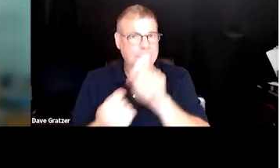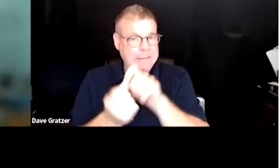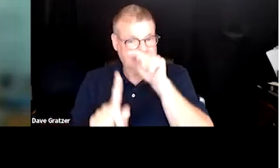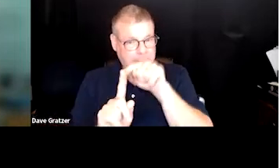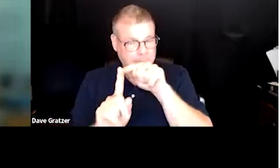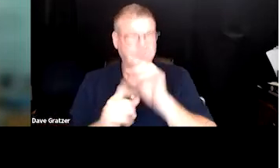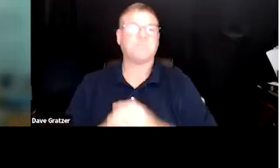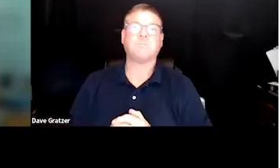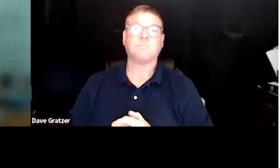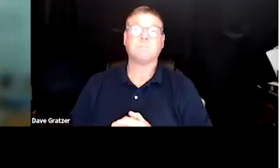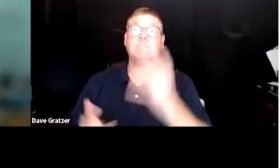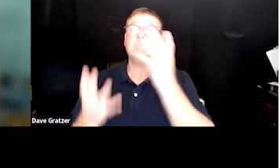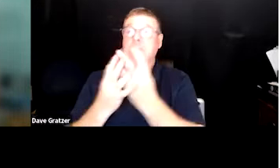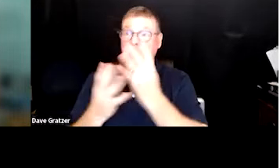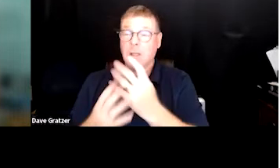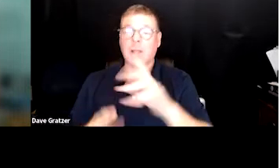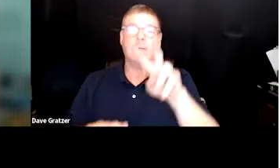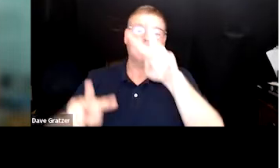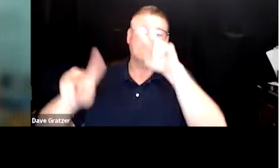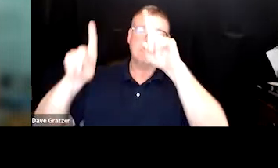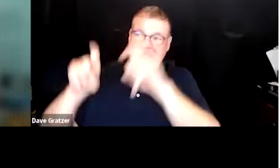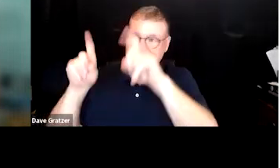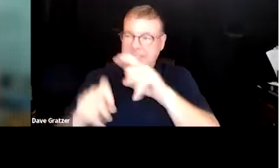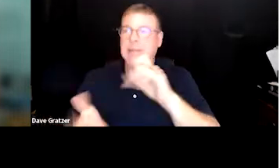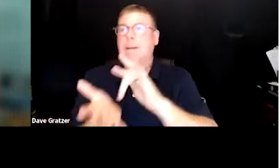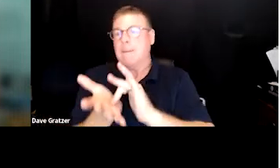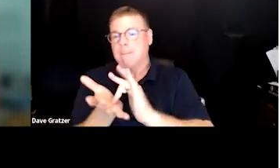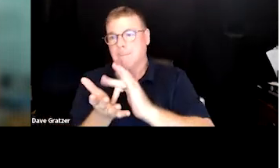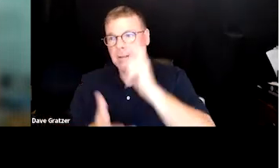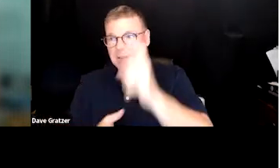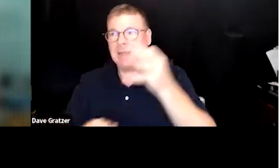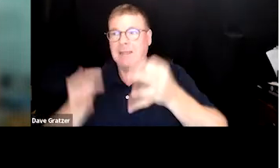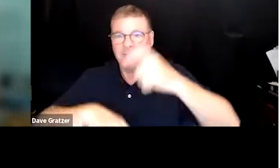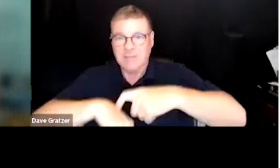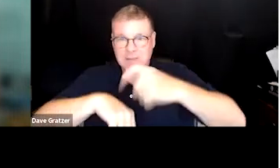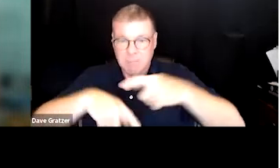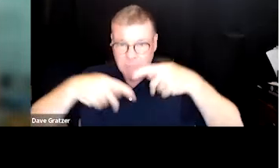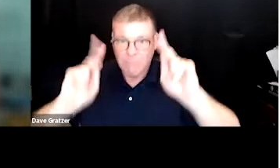In jail, they get an assessment medication. If the time permits, some kind of therapy